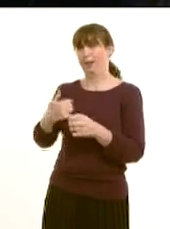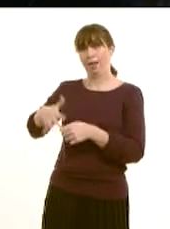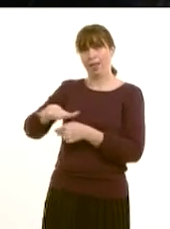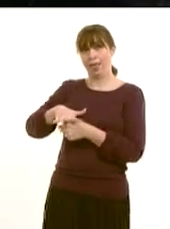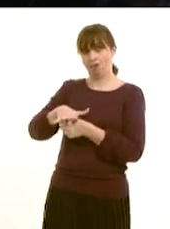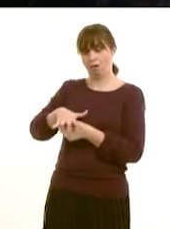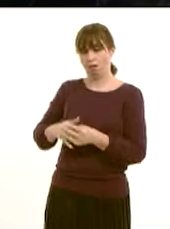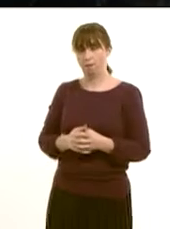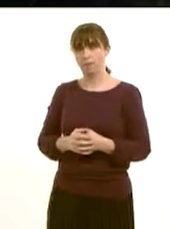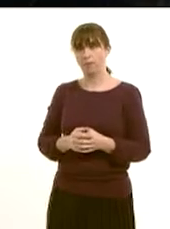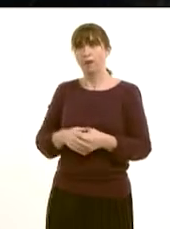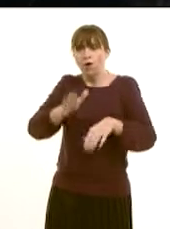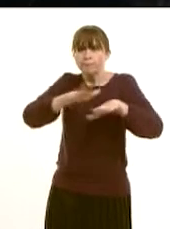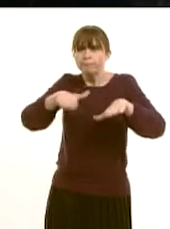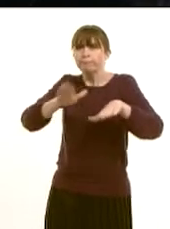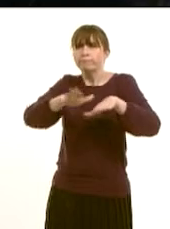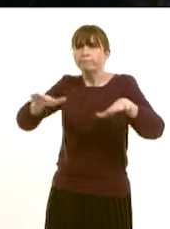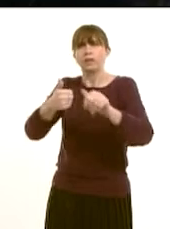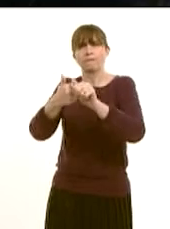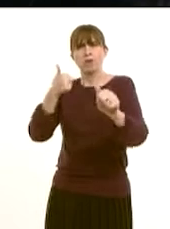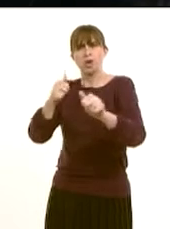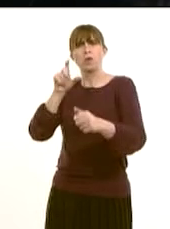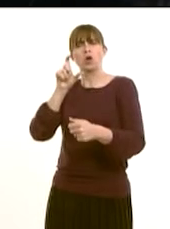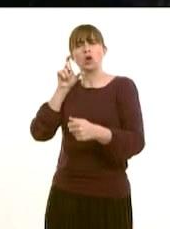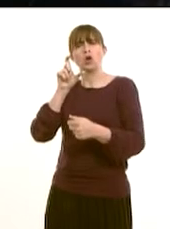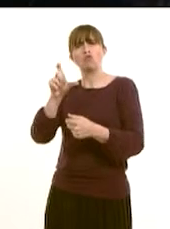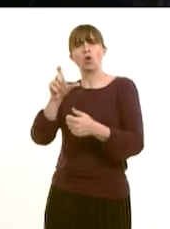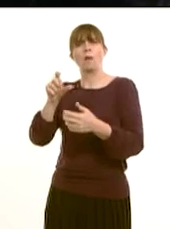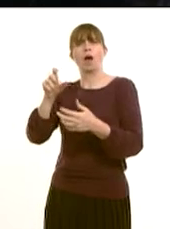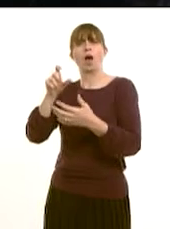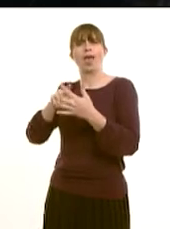The developer, Conergy, has had minimal discussions with the community to date to discuss community